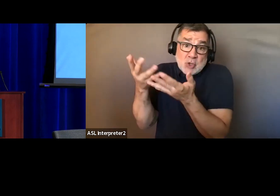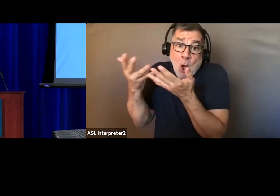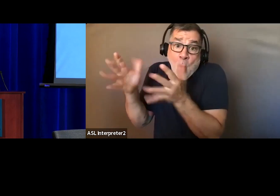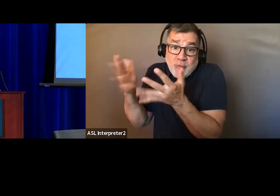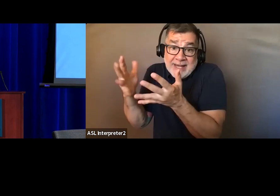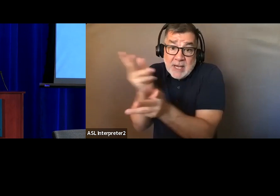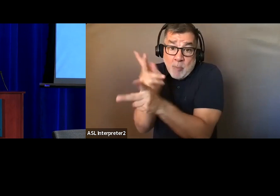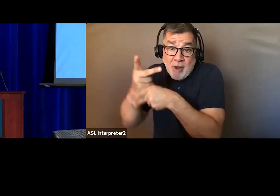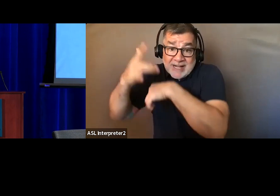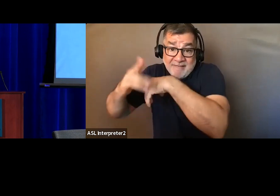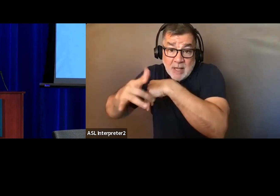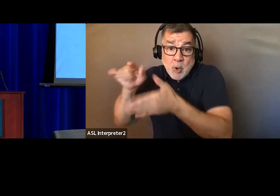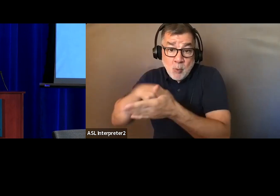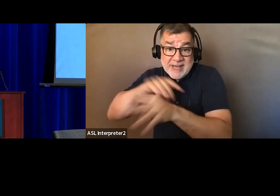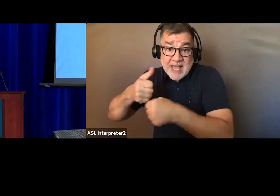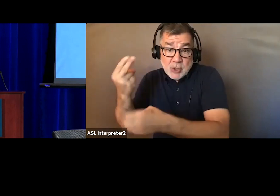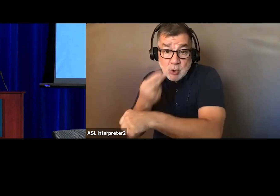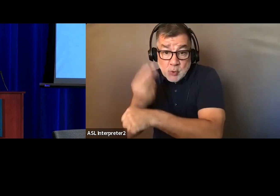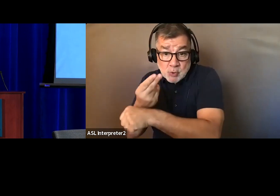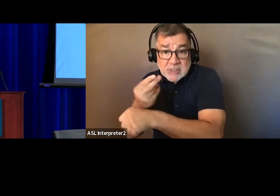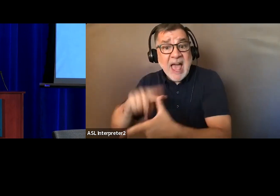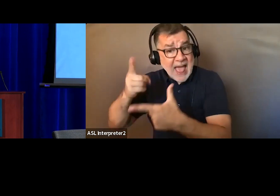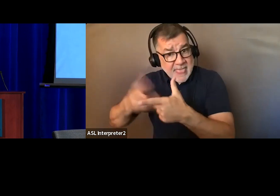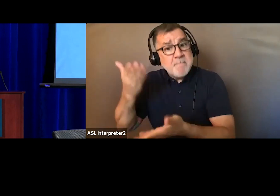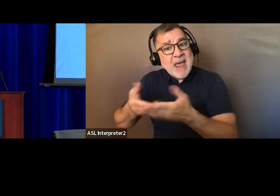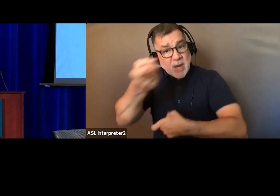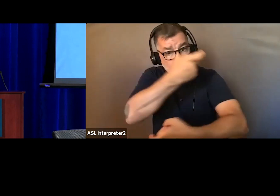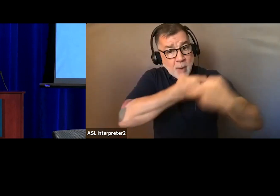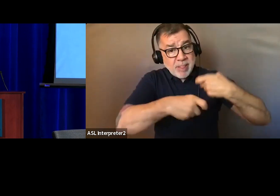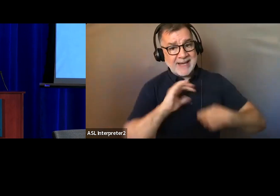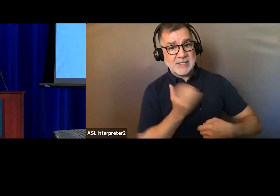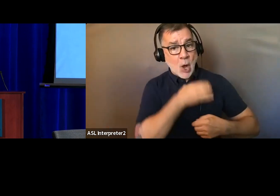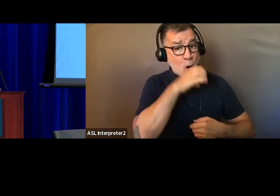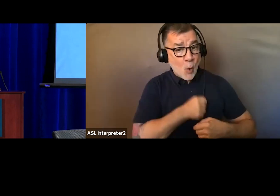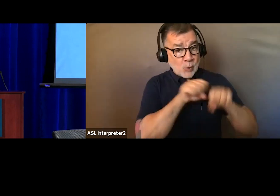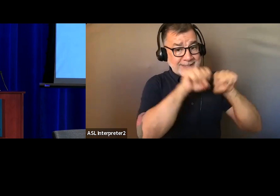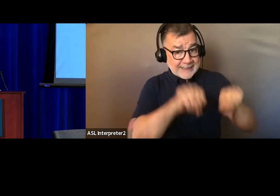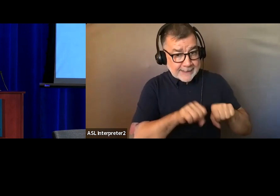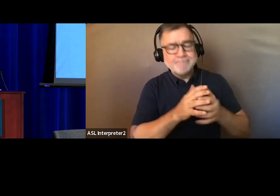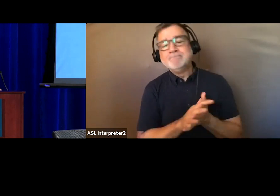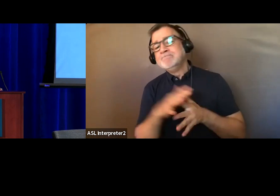and if so, about replacing our system. And so we went through this procurement.